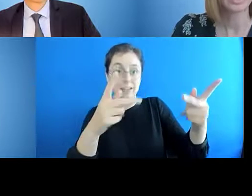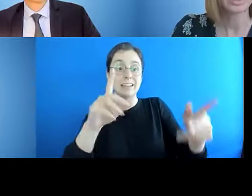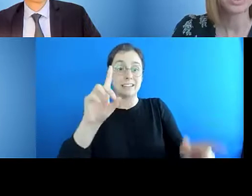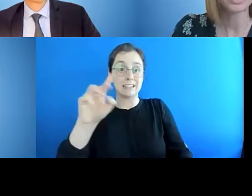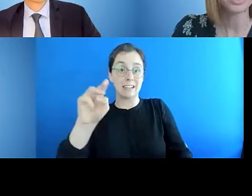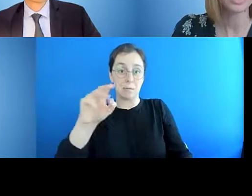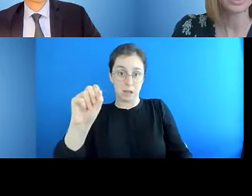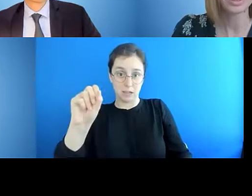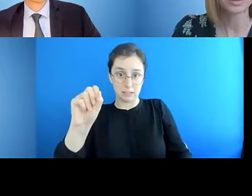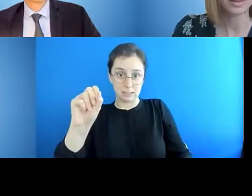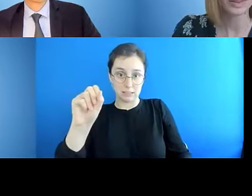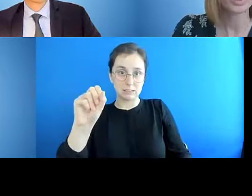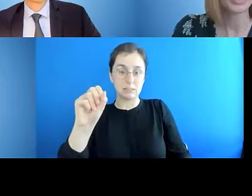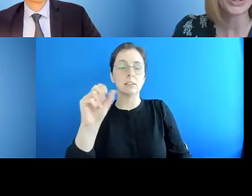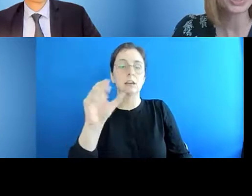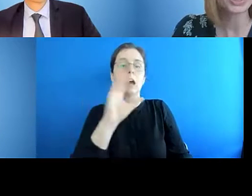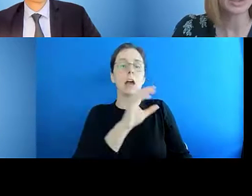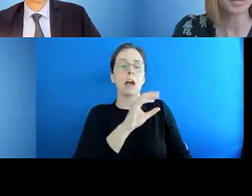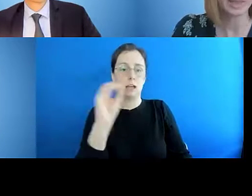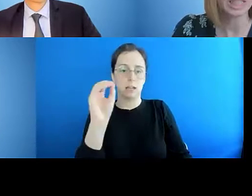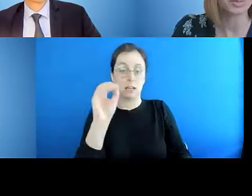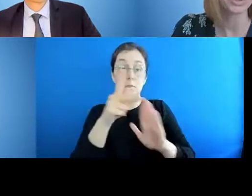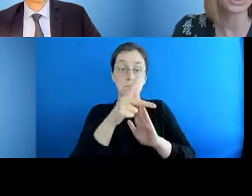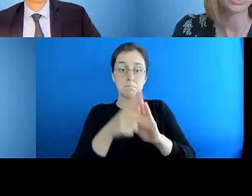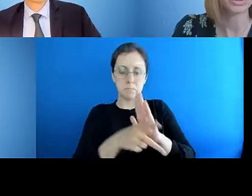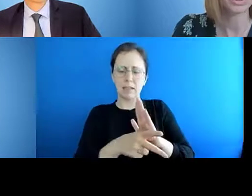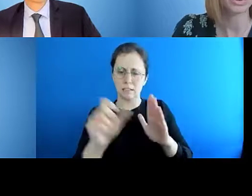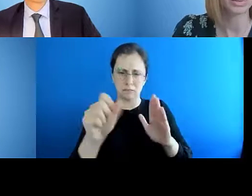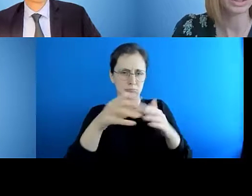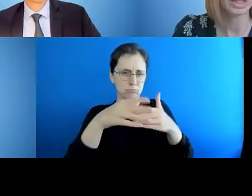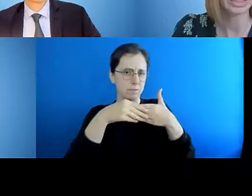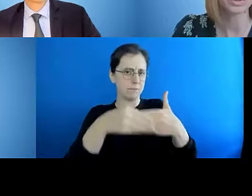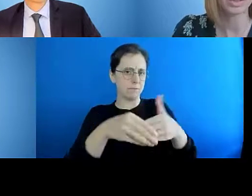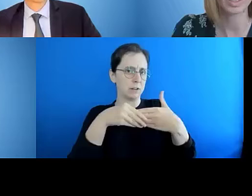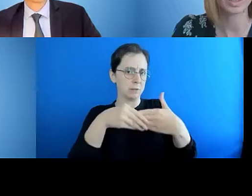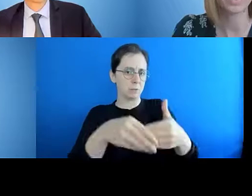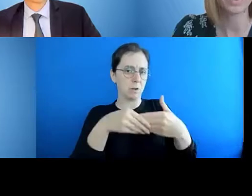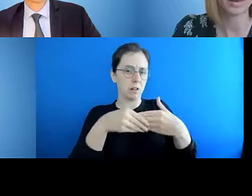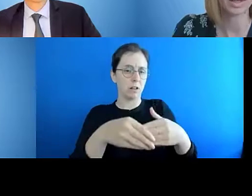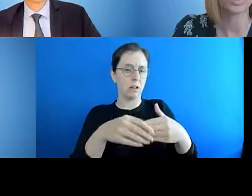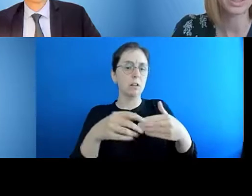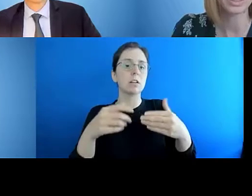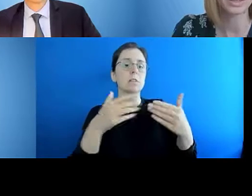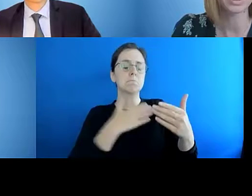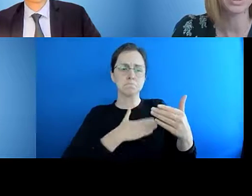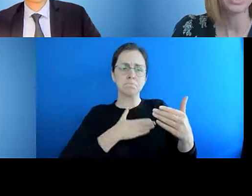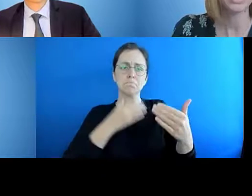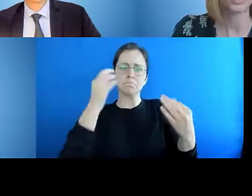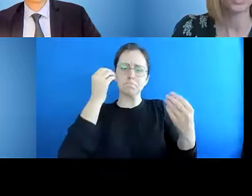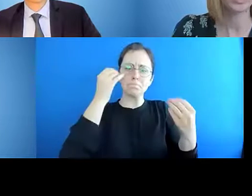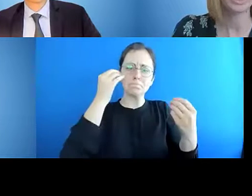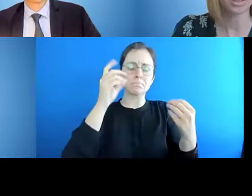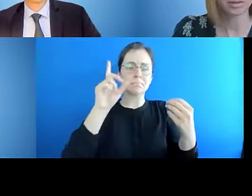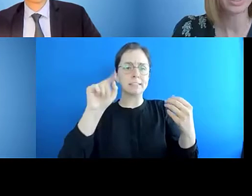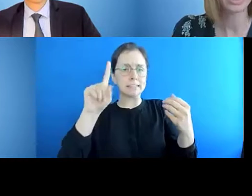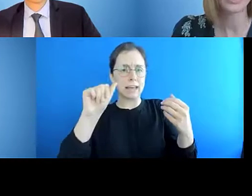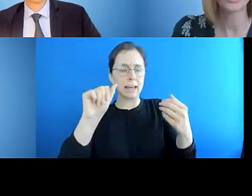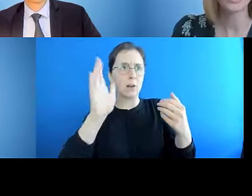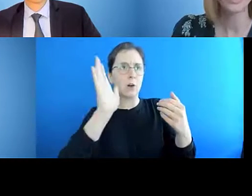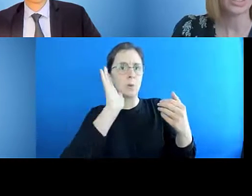and the policy is quite flexible, so we'd like you to think on what data you will be generating,